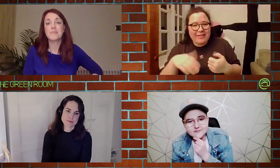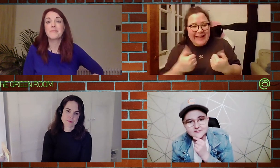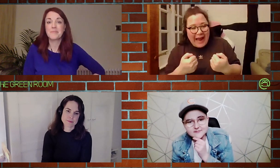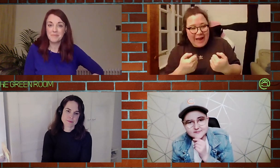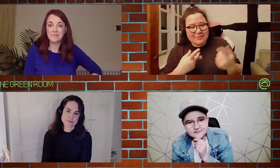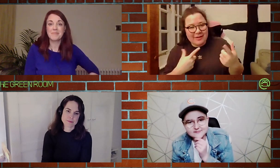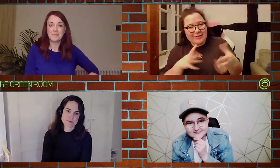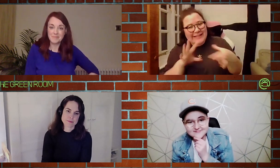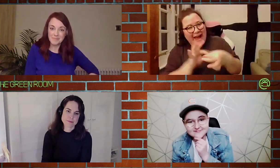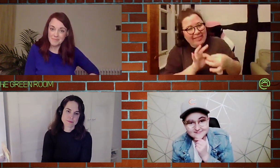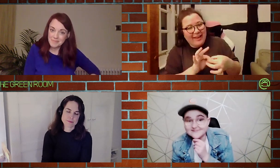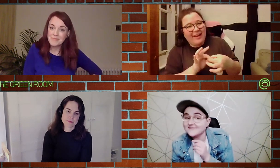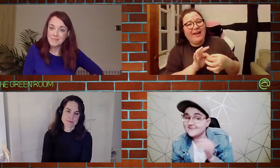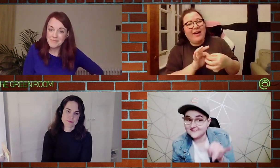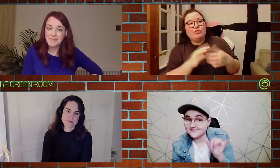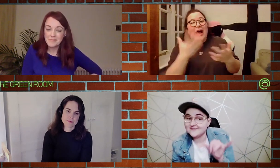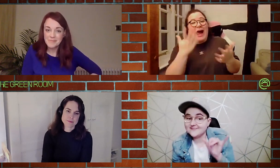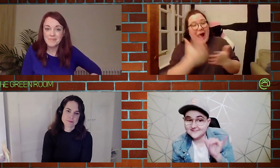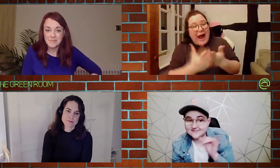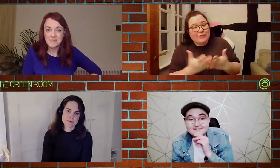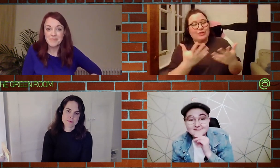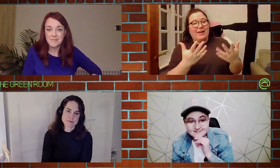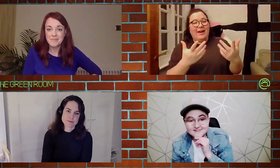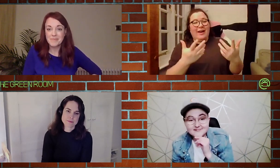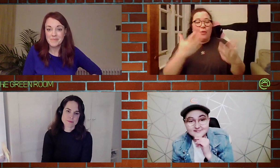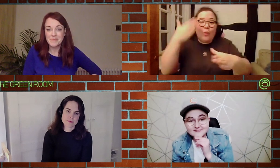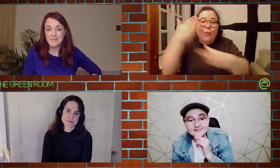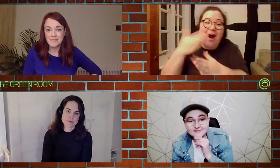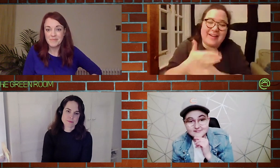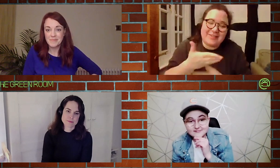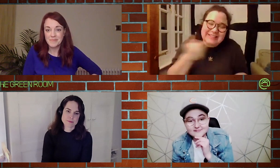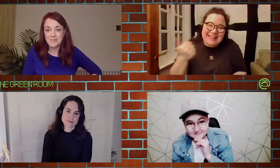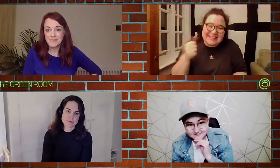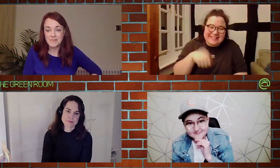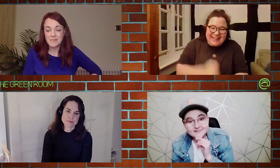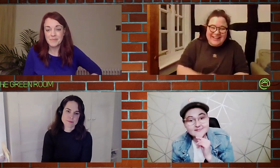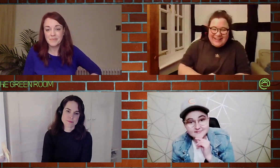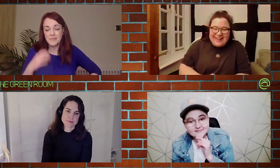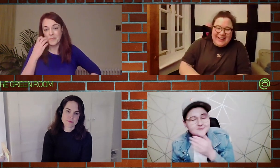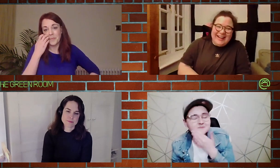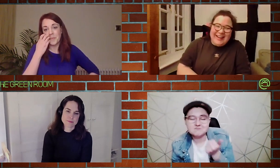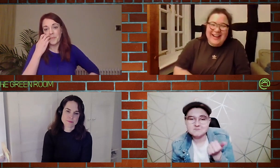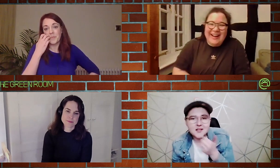nearly every day. We play games together. You know, video games. So yeah it was